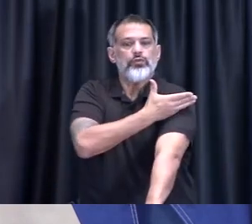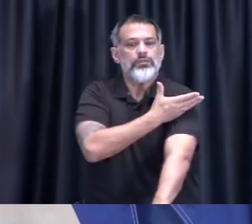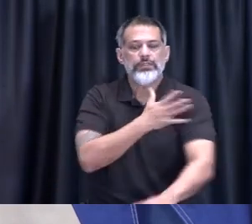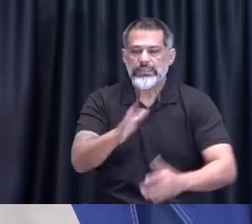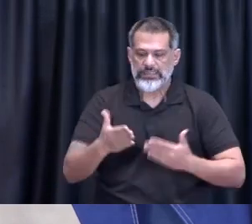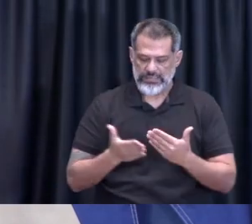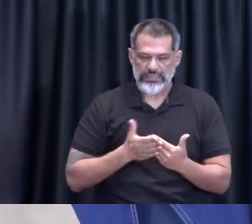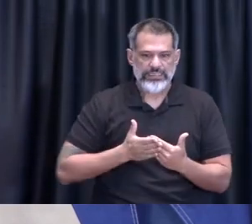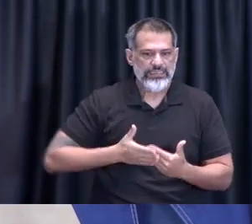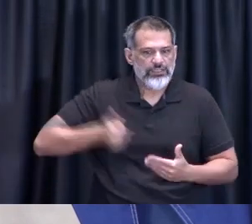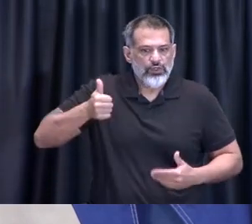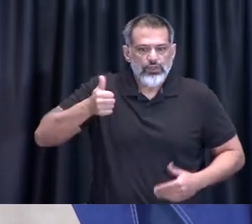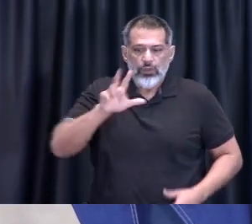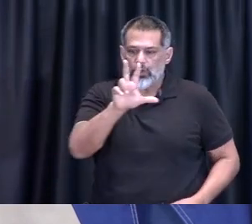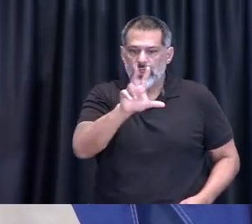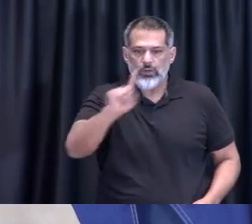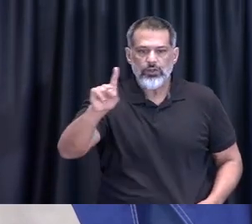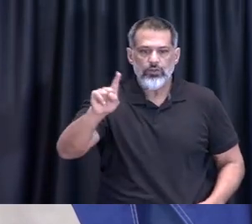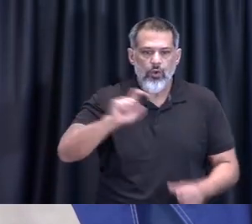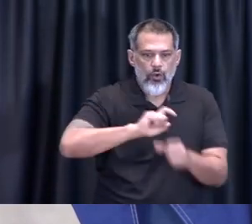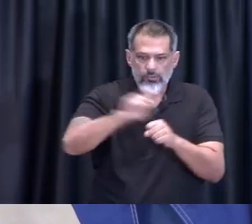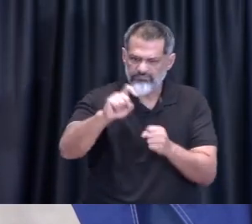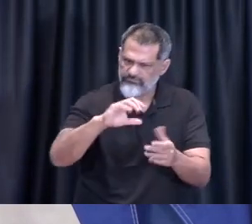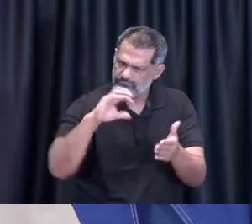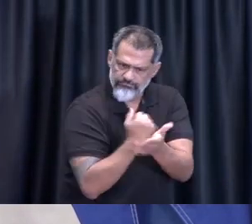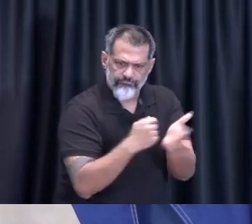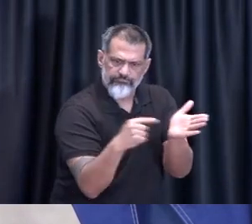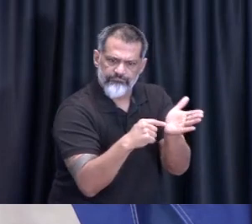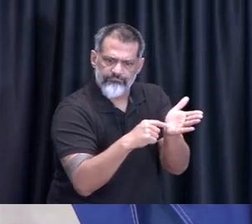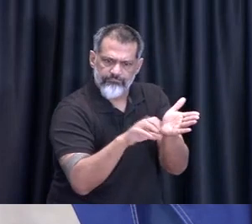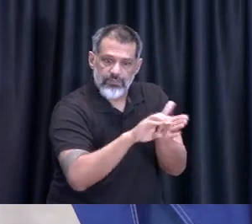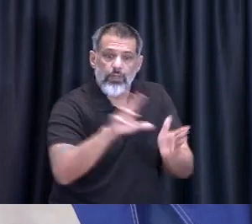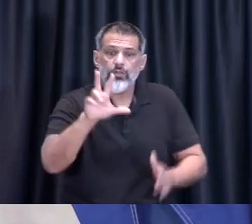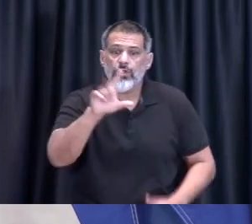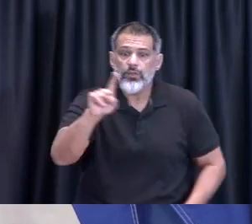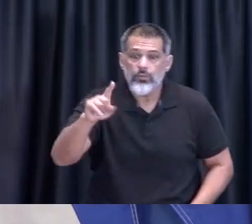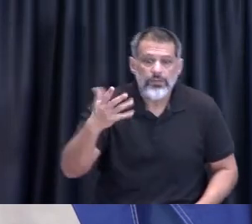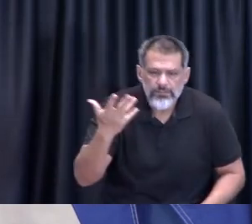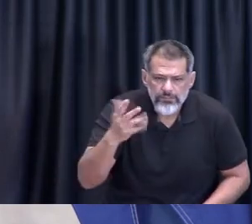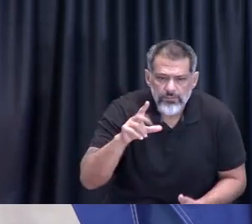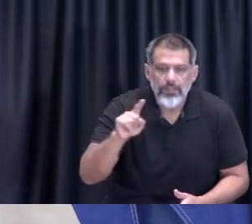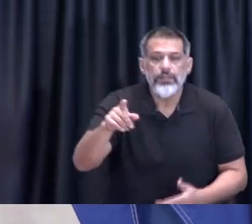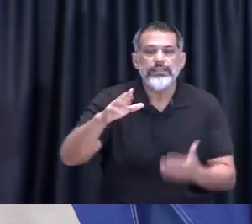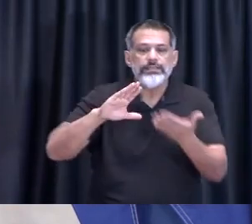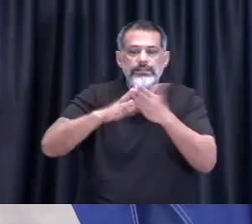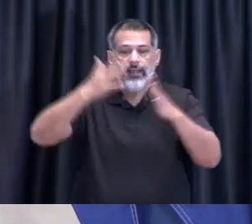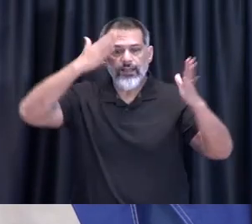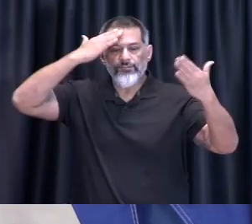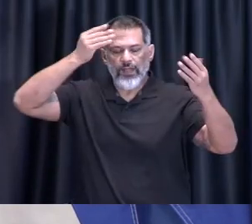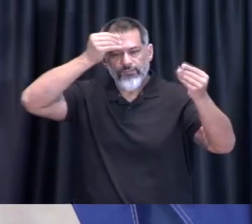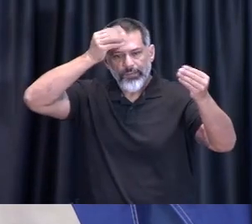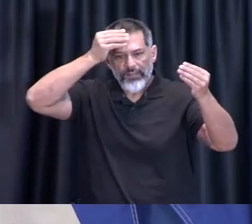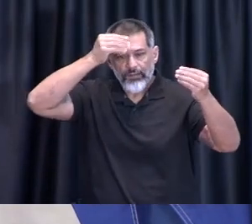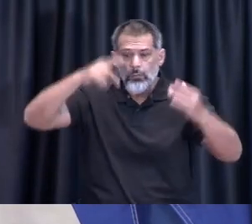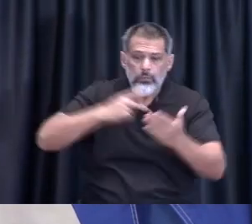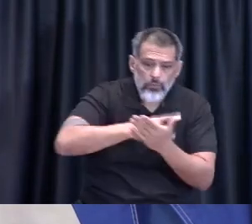311 Toronto. Toronto is the front door gateway to City information to programs into services, and of course, it will